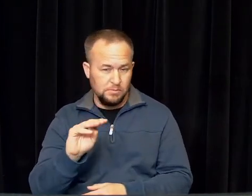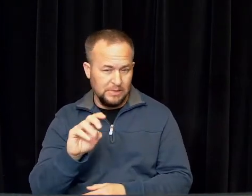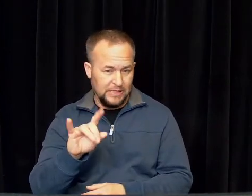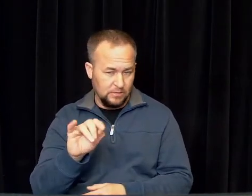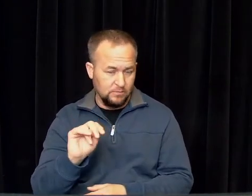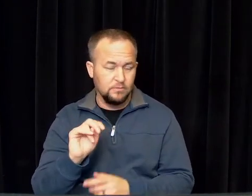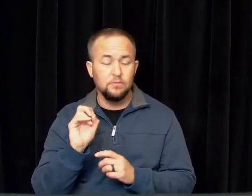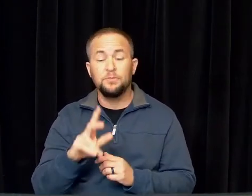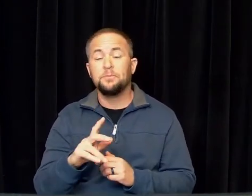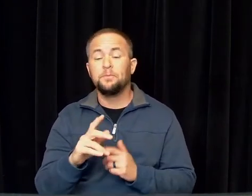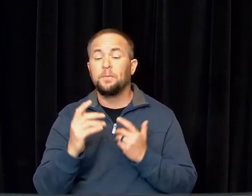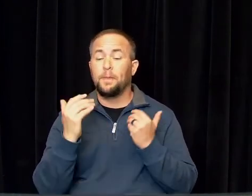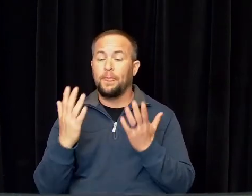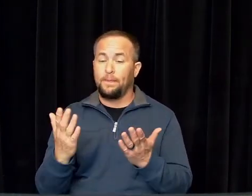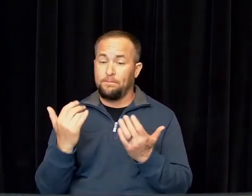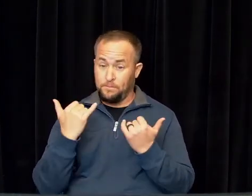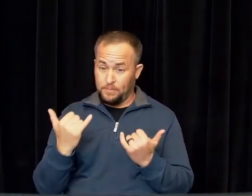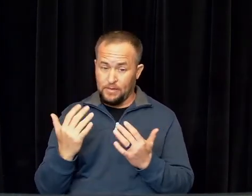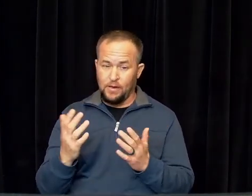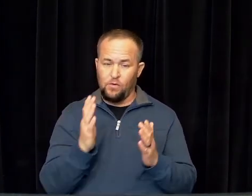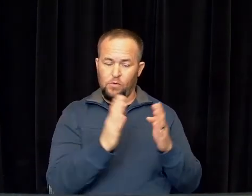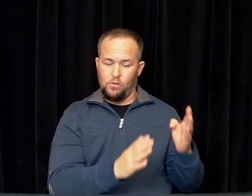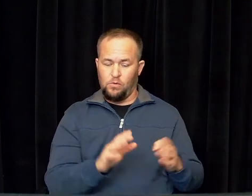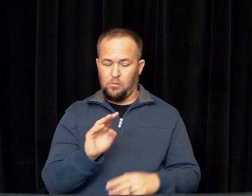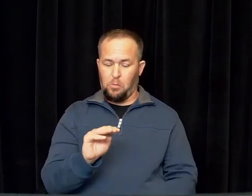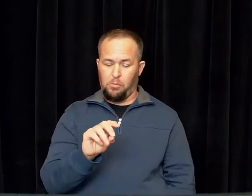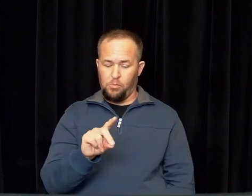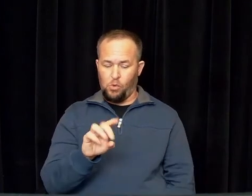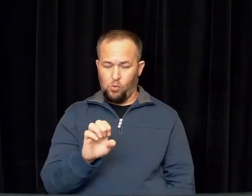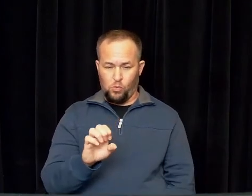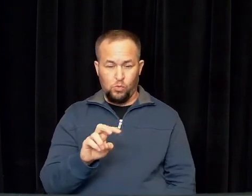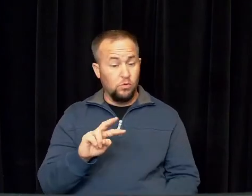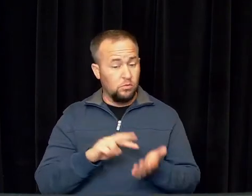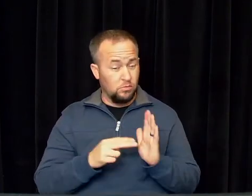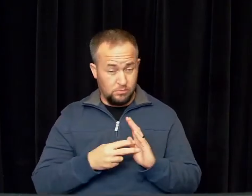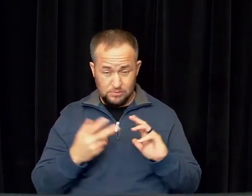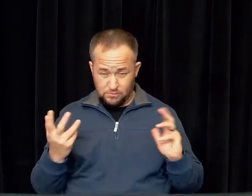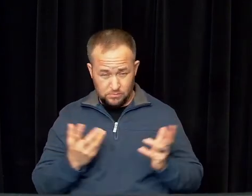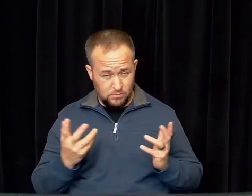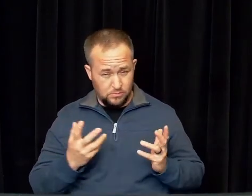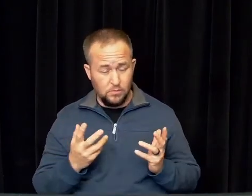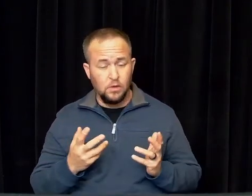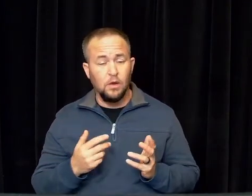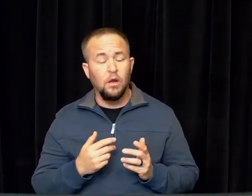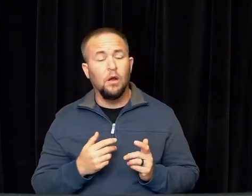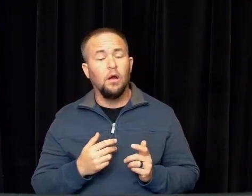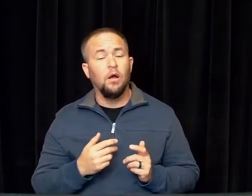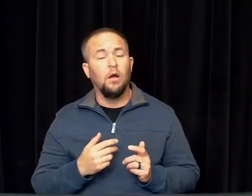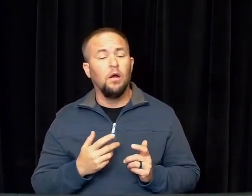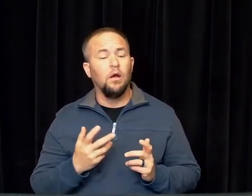All right, the next thing we're going to look at is the mode. The definition of mode is what occurs